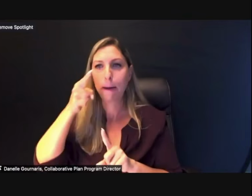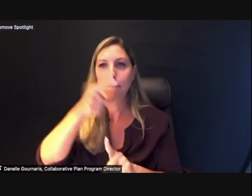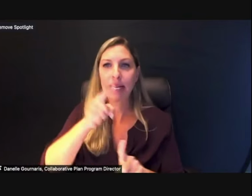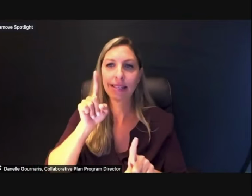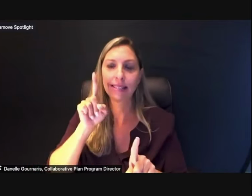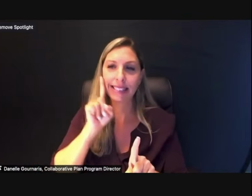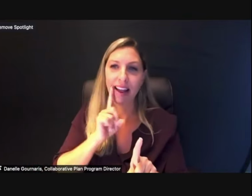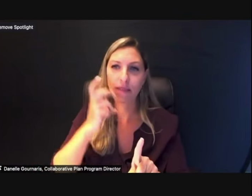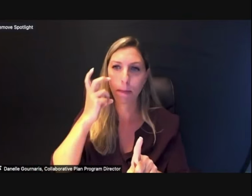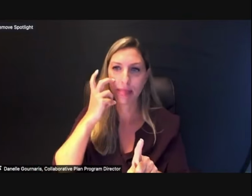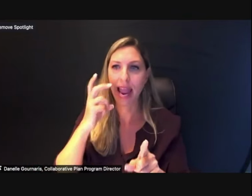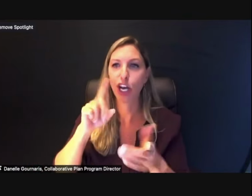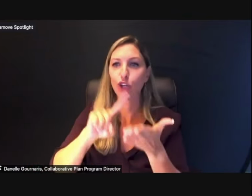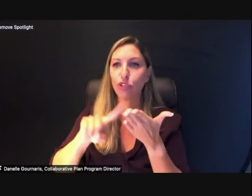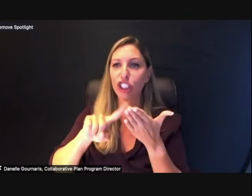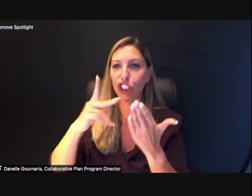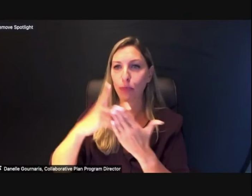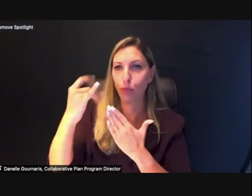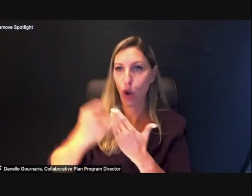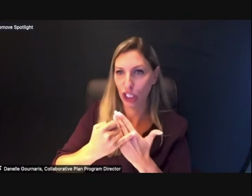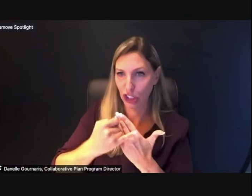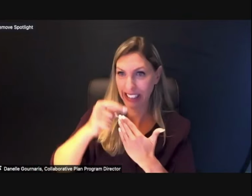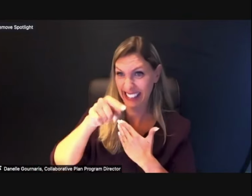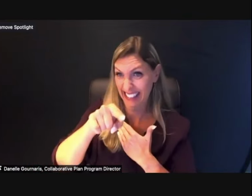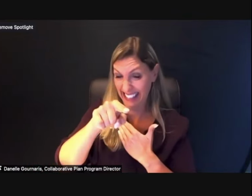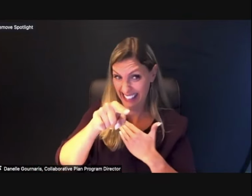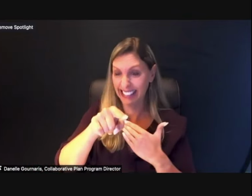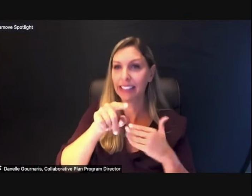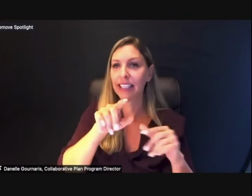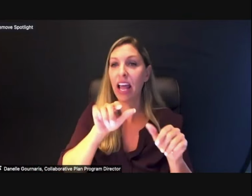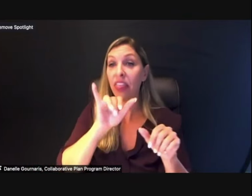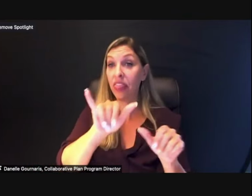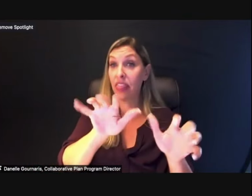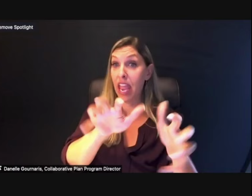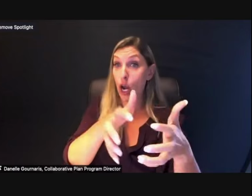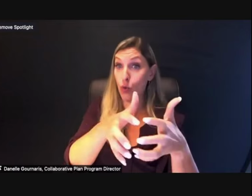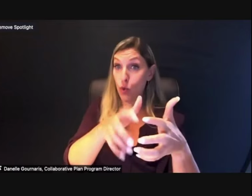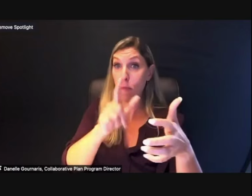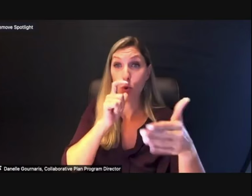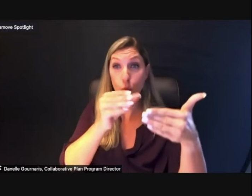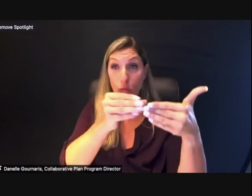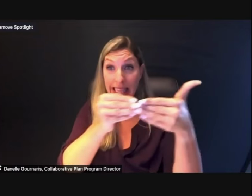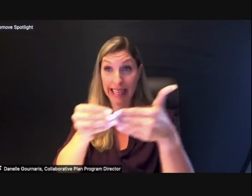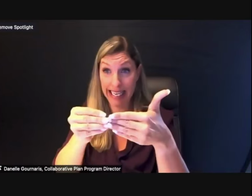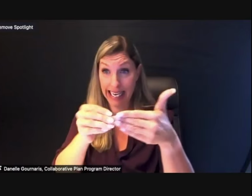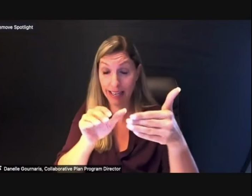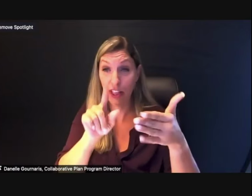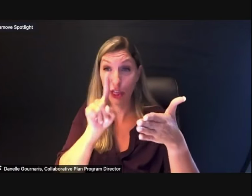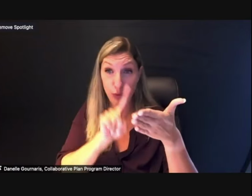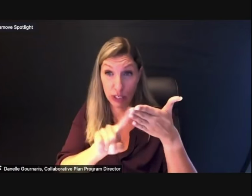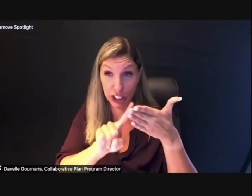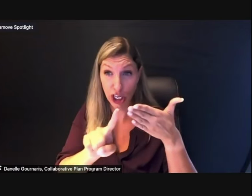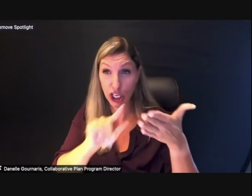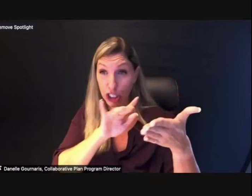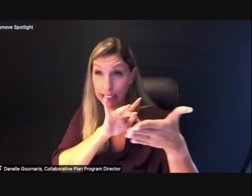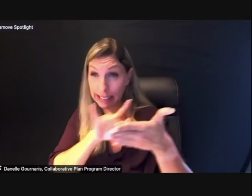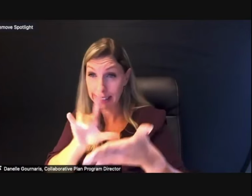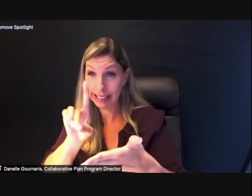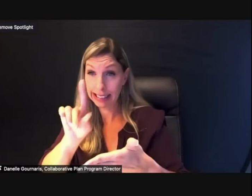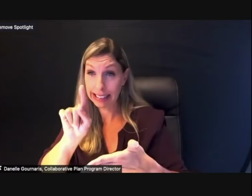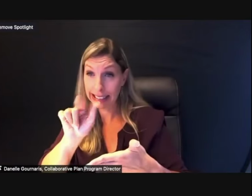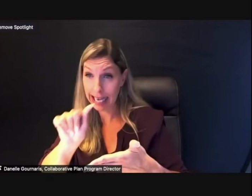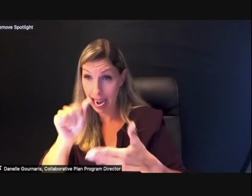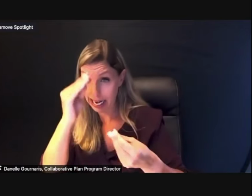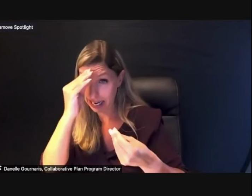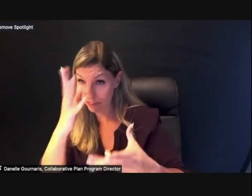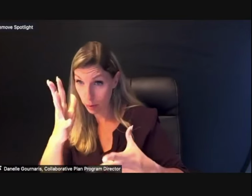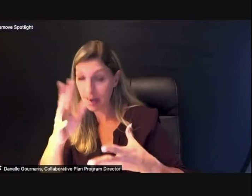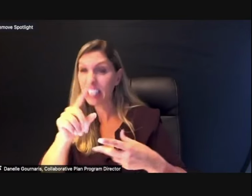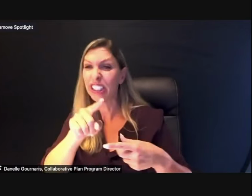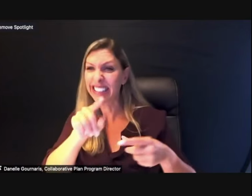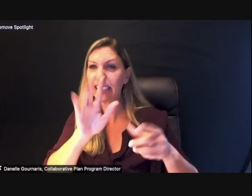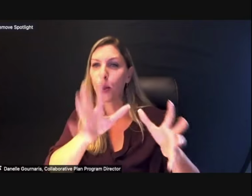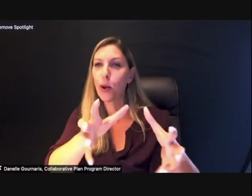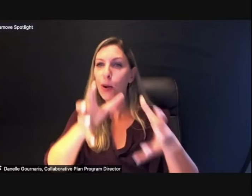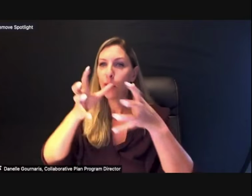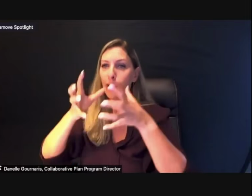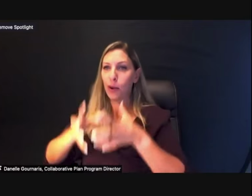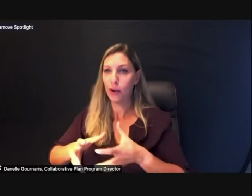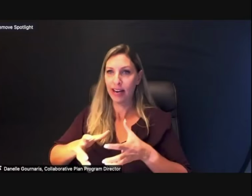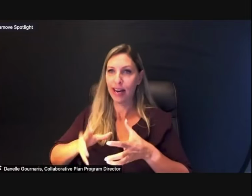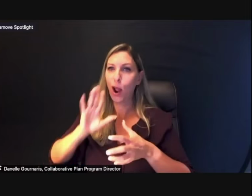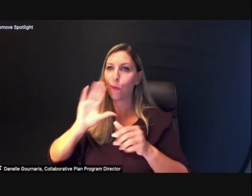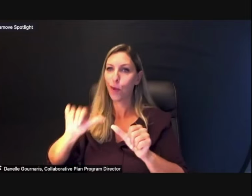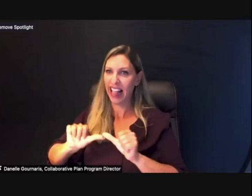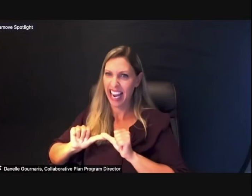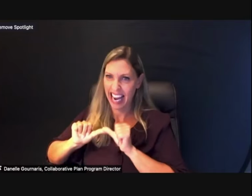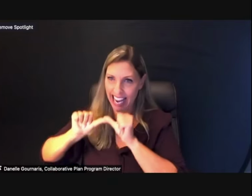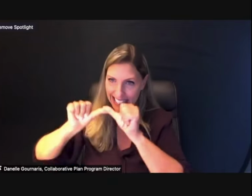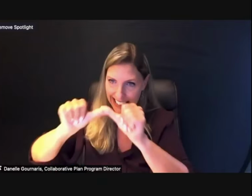work based on the research study. We expect that their work will continue for the next